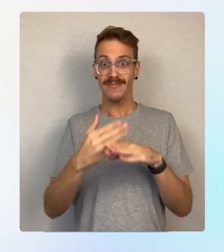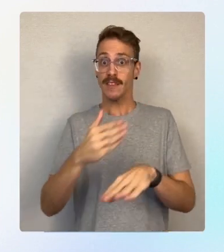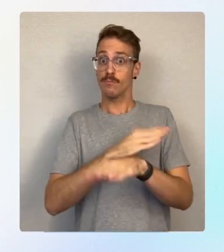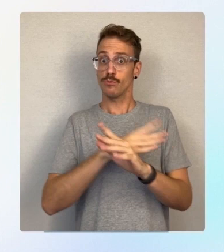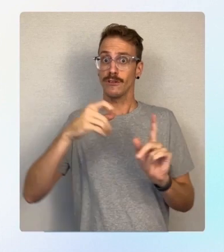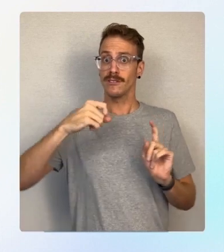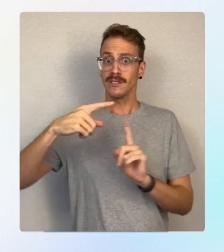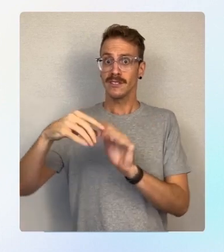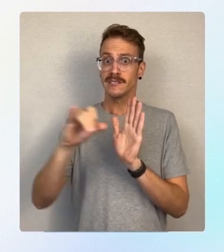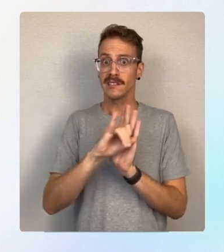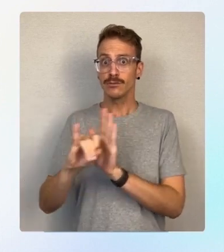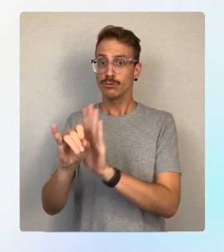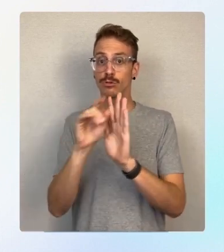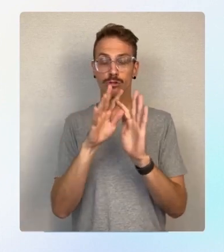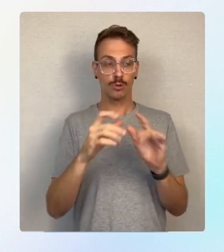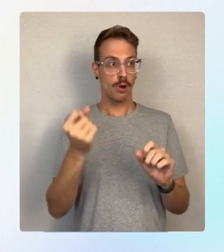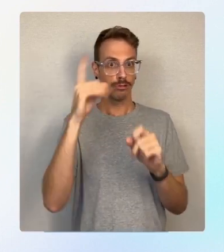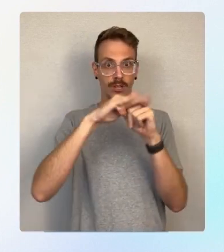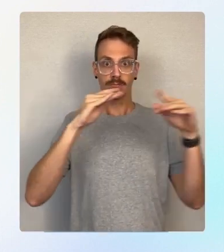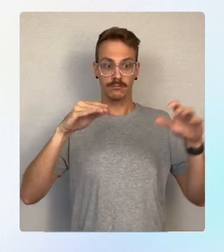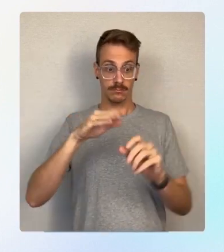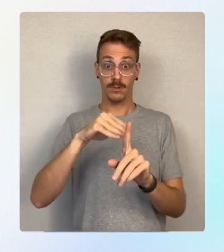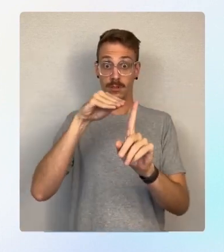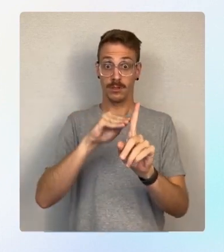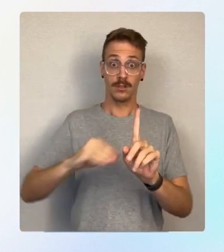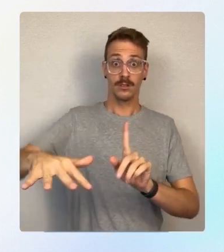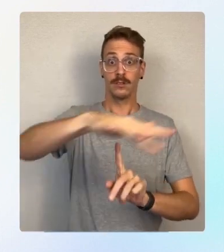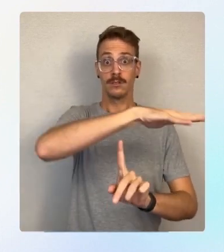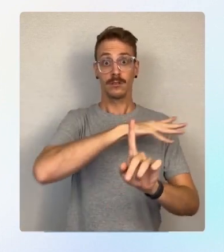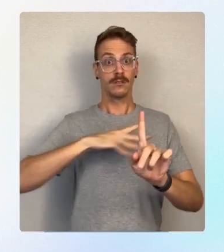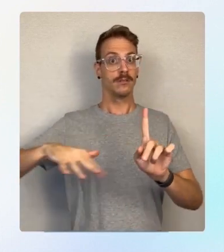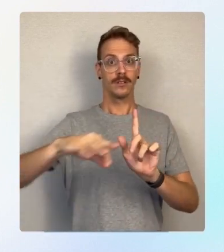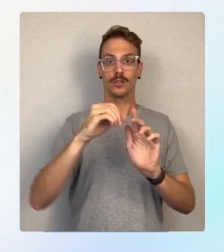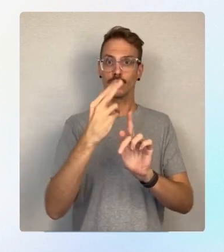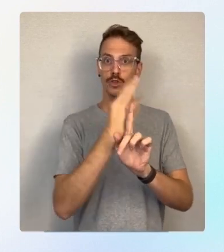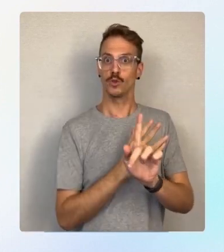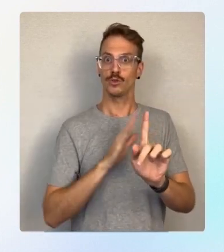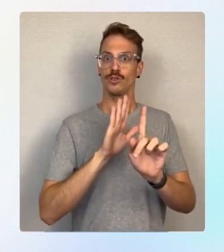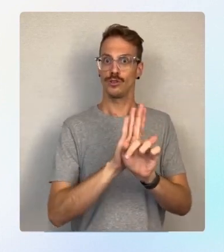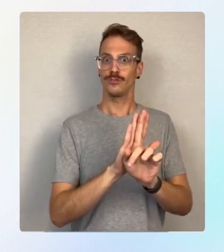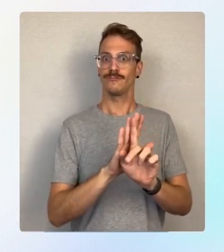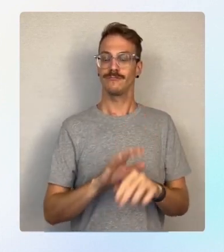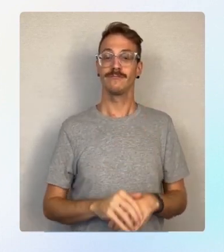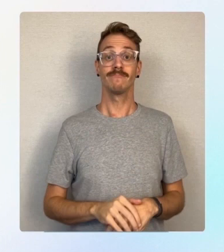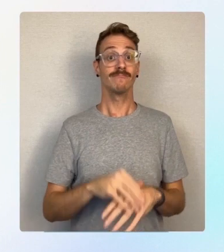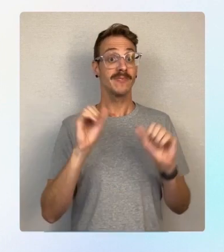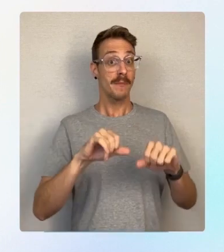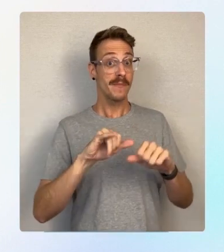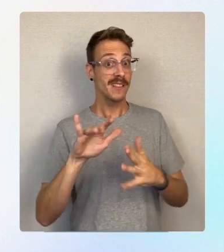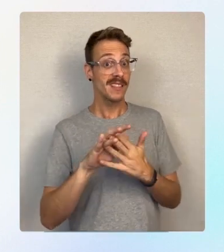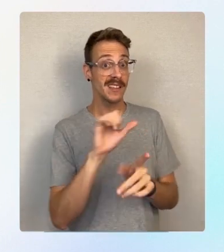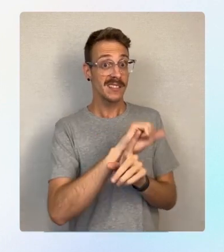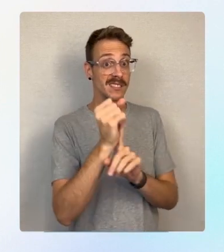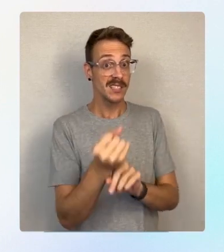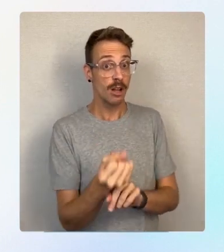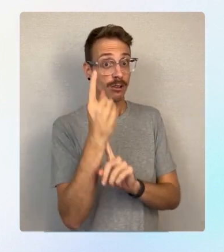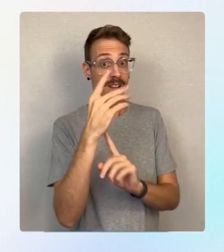for understanding the space around users. With capabilities like scene understanding and anchoring,